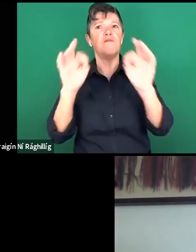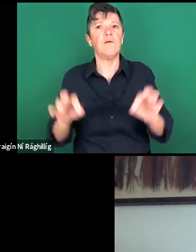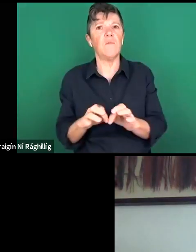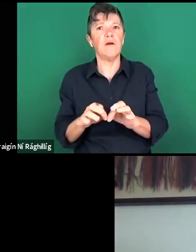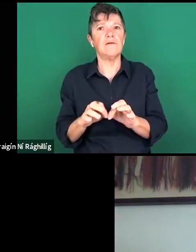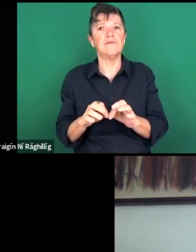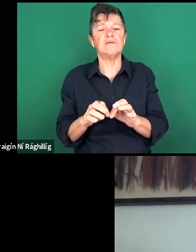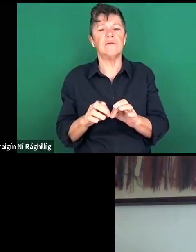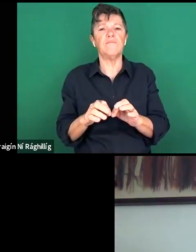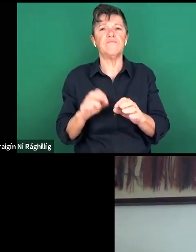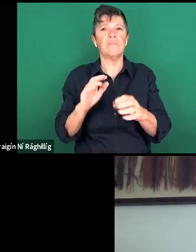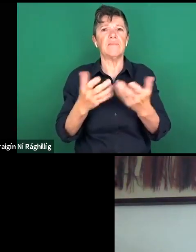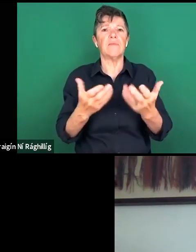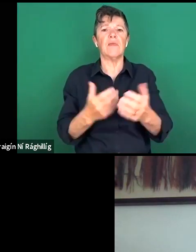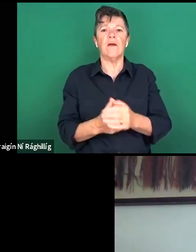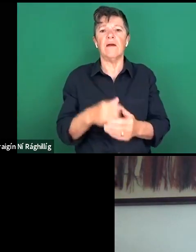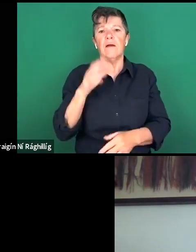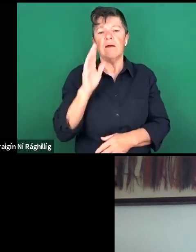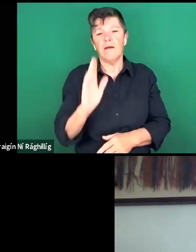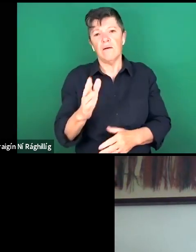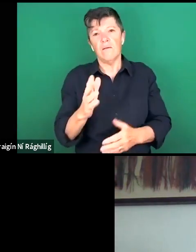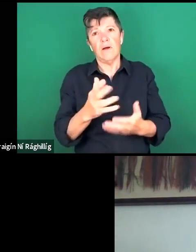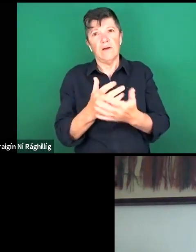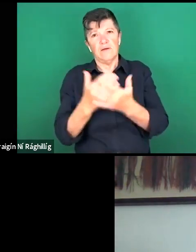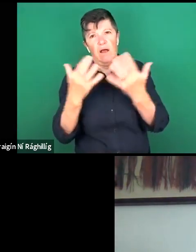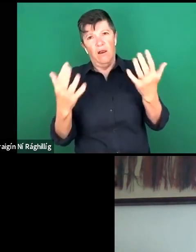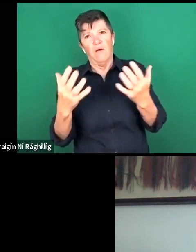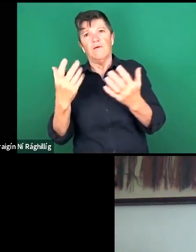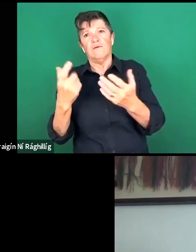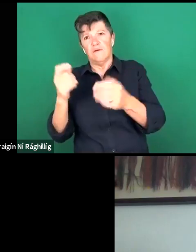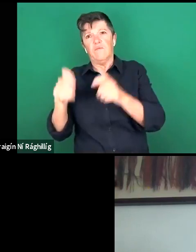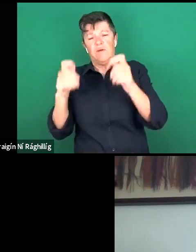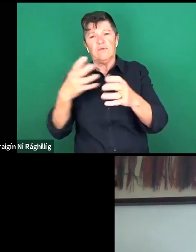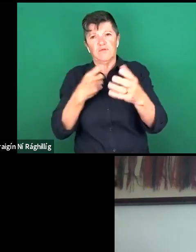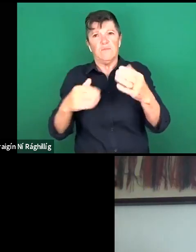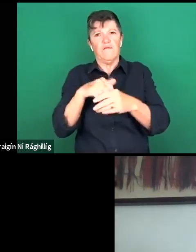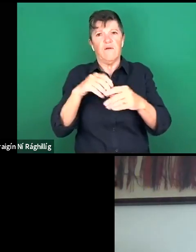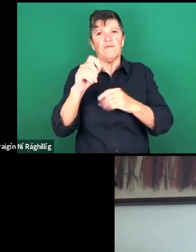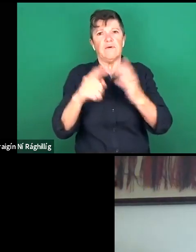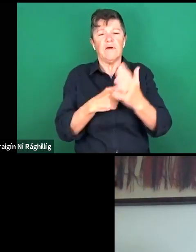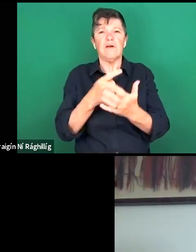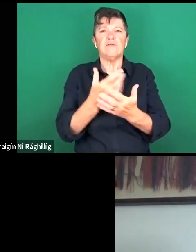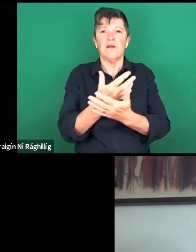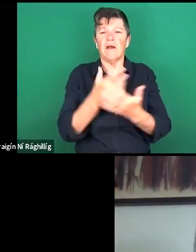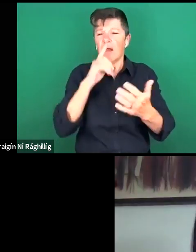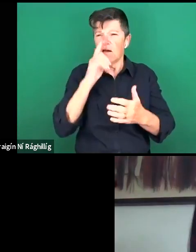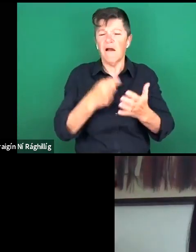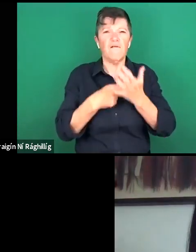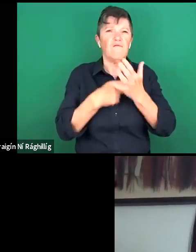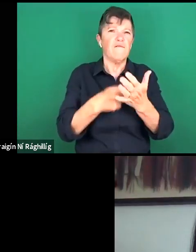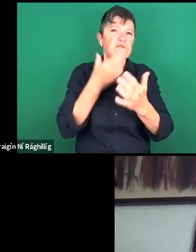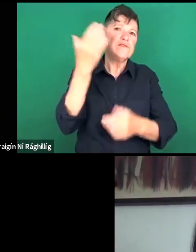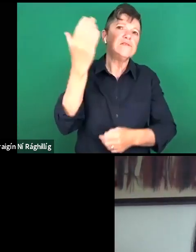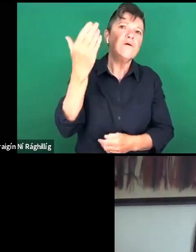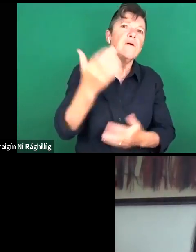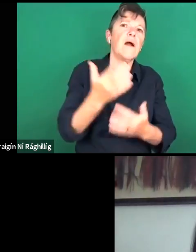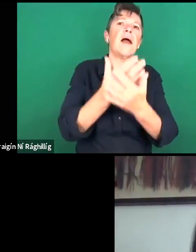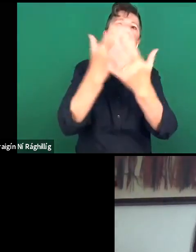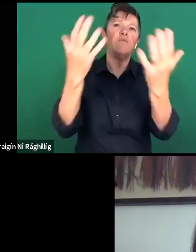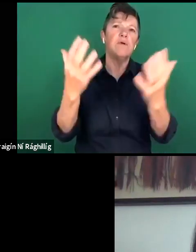the inequality that forces people to have to move and I think in the context of the wulk I'm